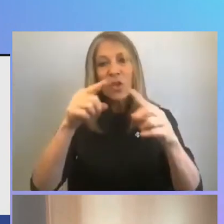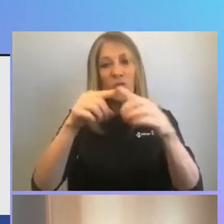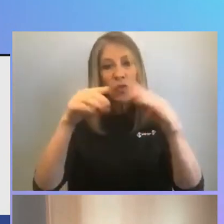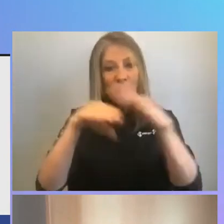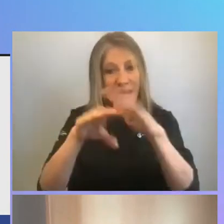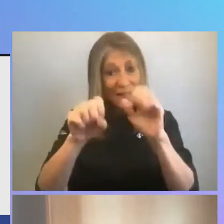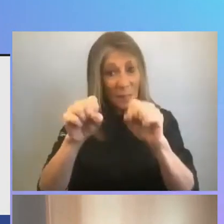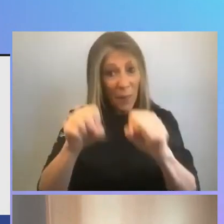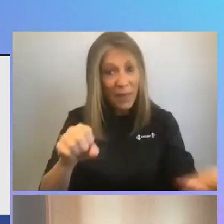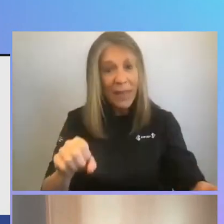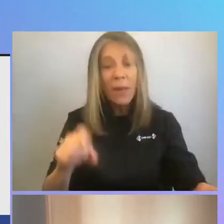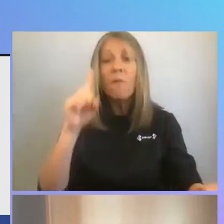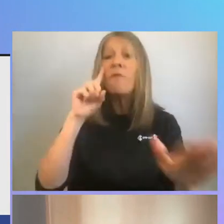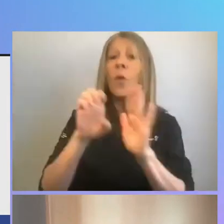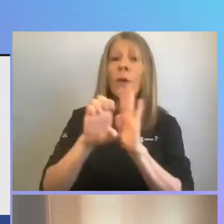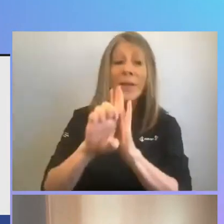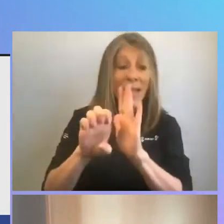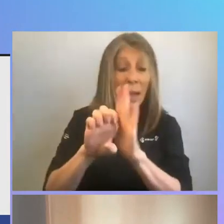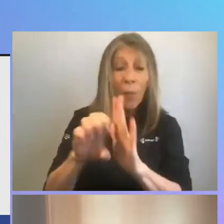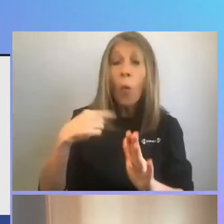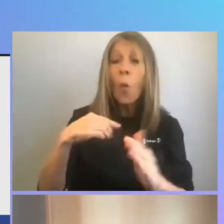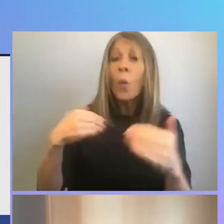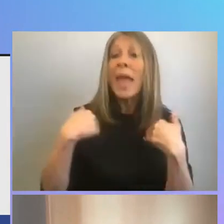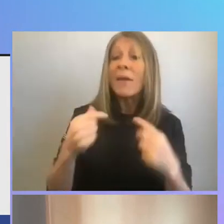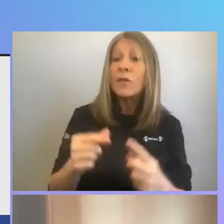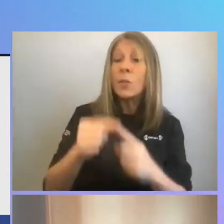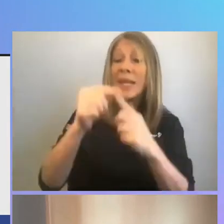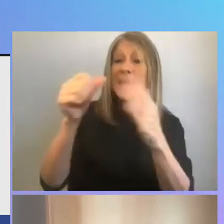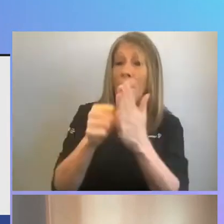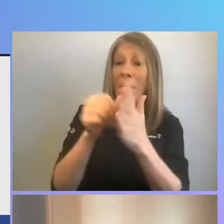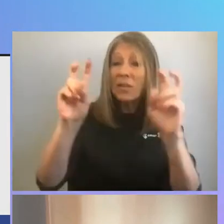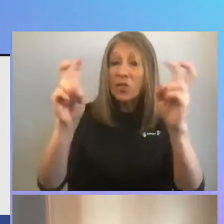example, we have unique page titles for Spas and traditional